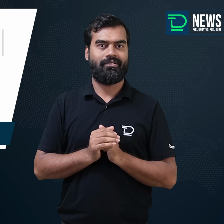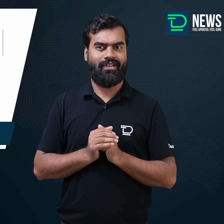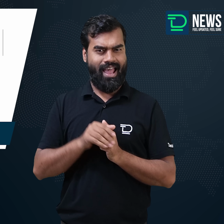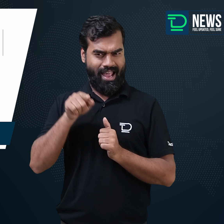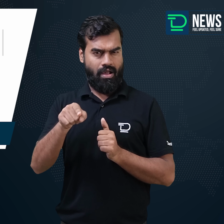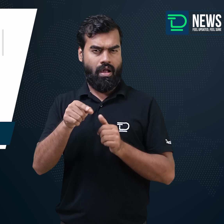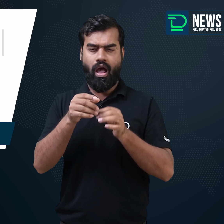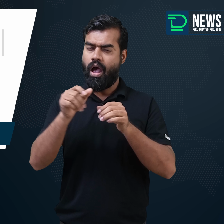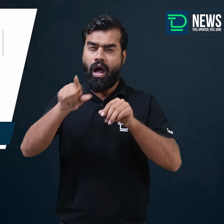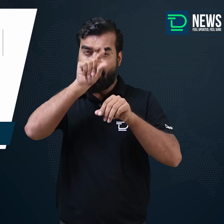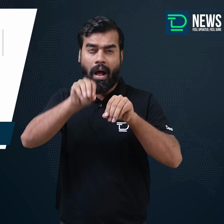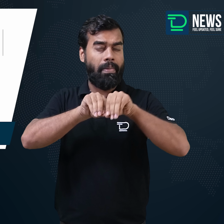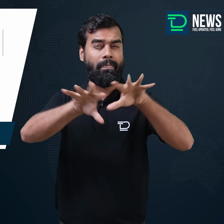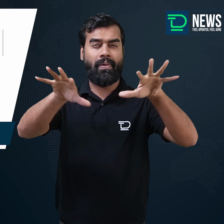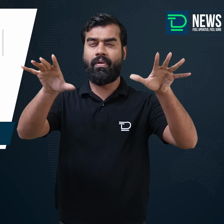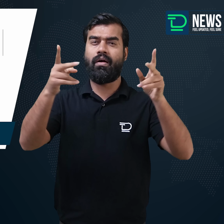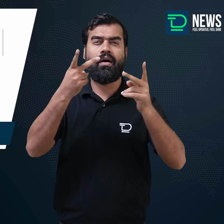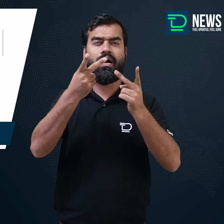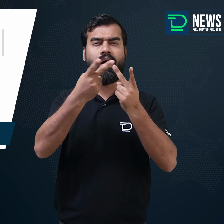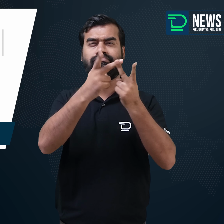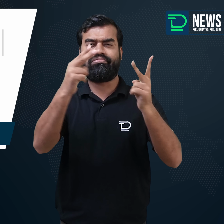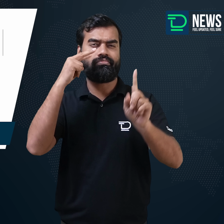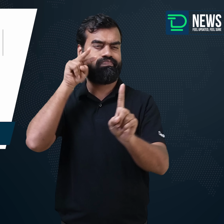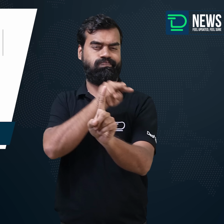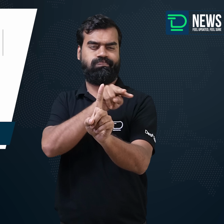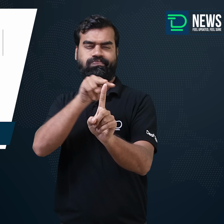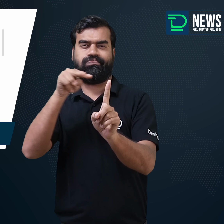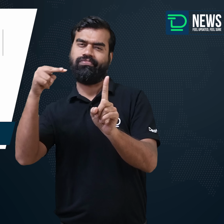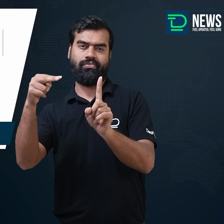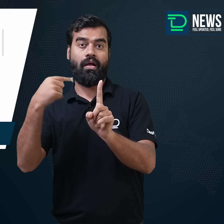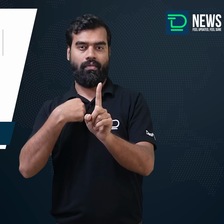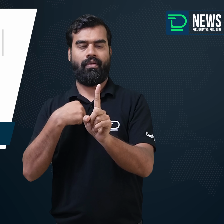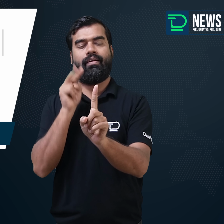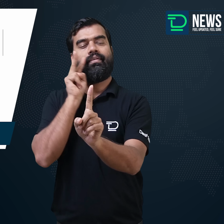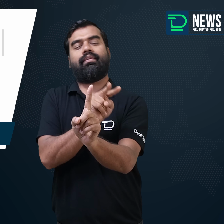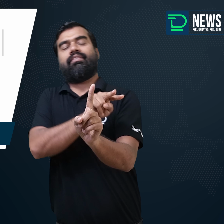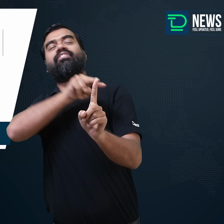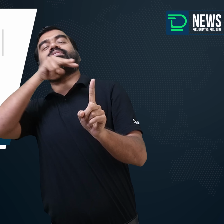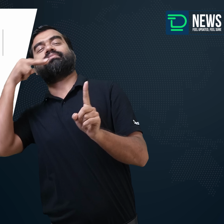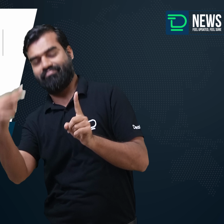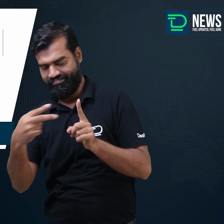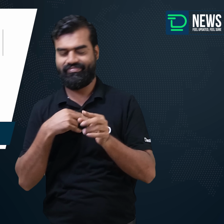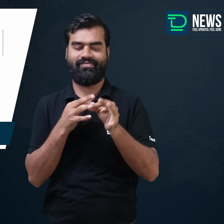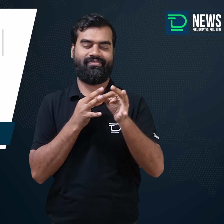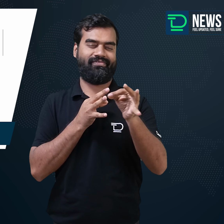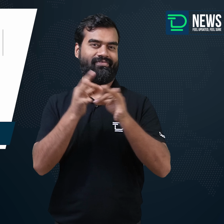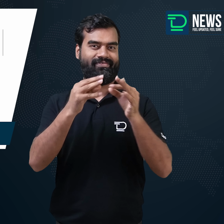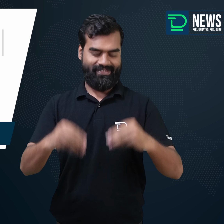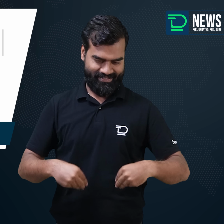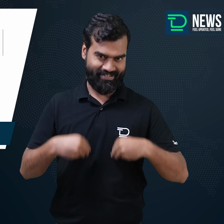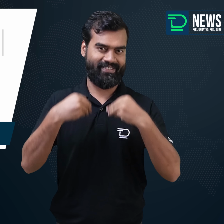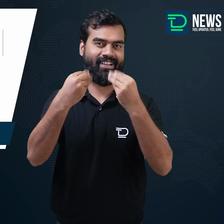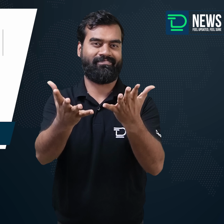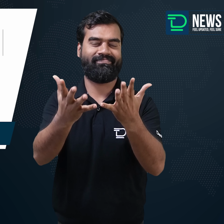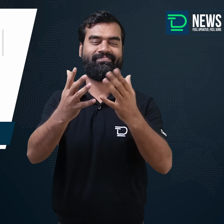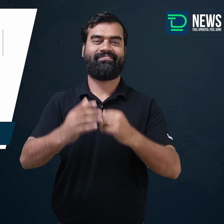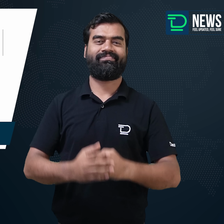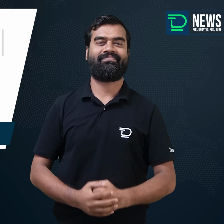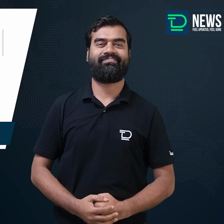Actually we see this in a different perspective.